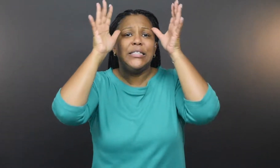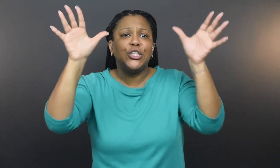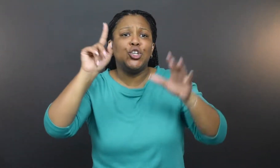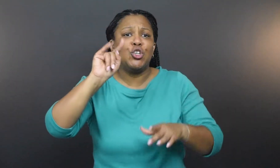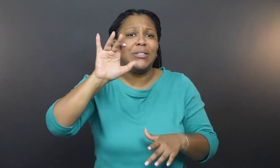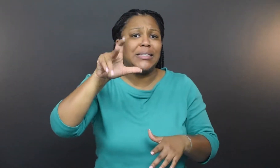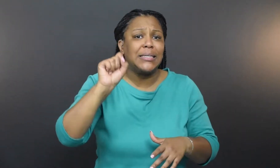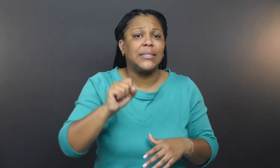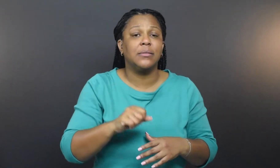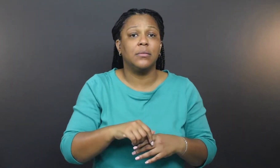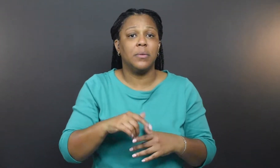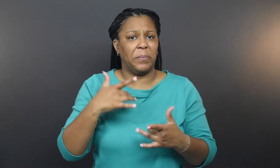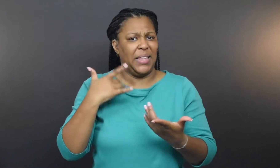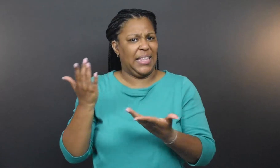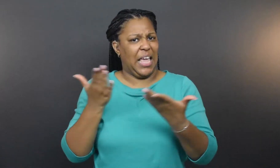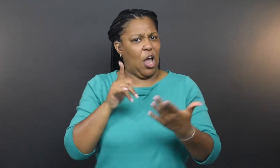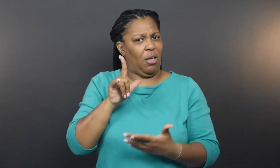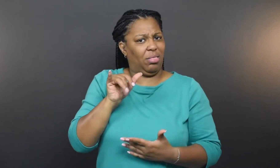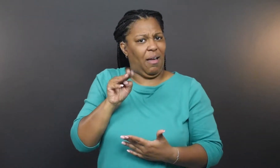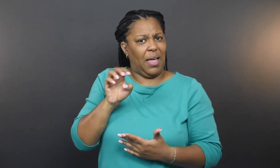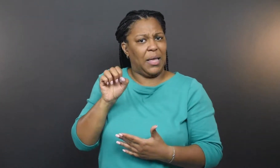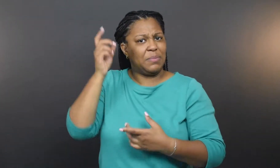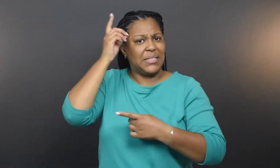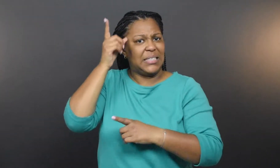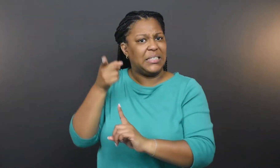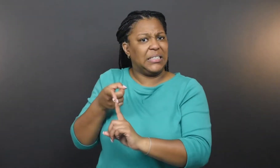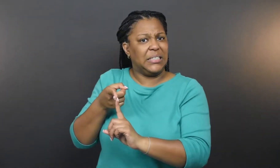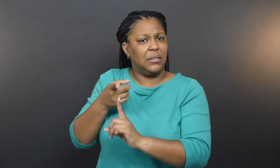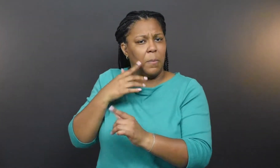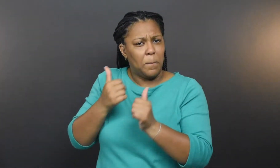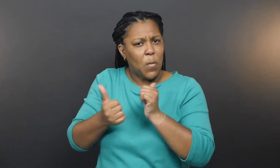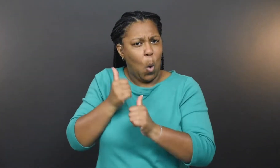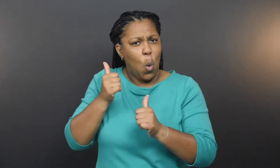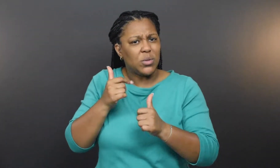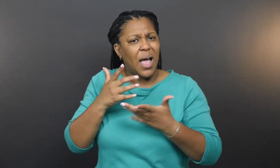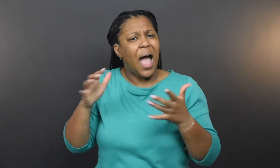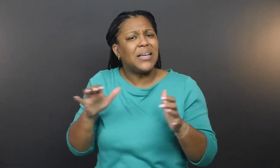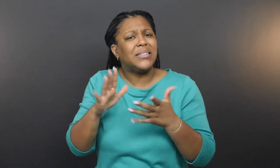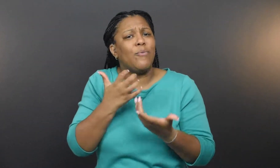which carry Lyme disease, are most active on warm, humid days.